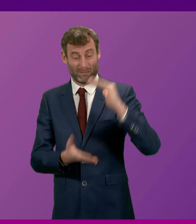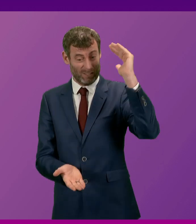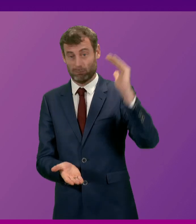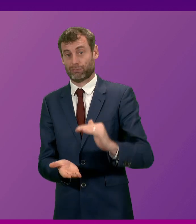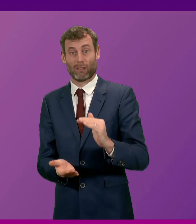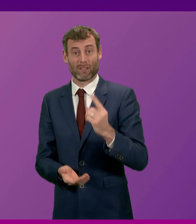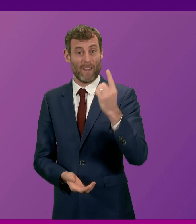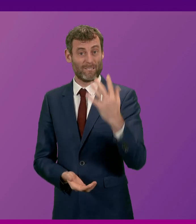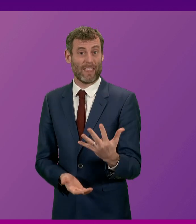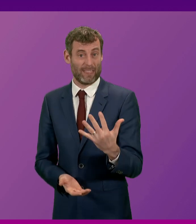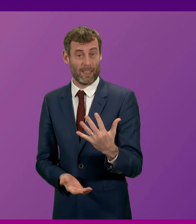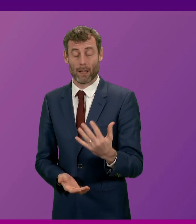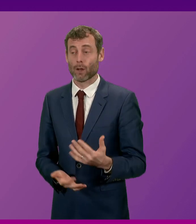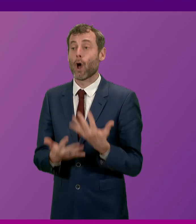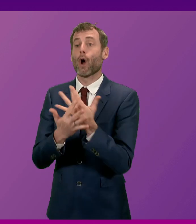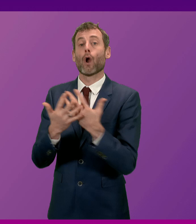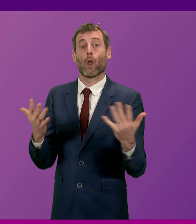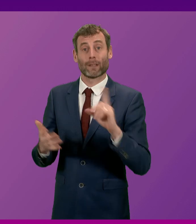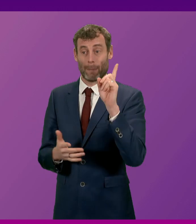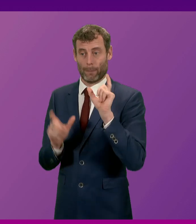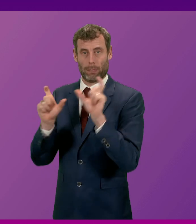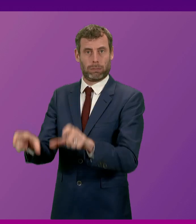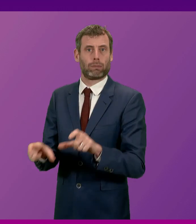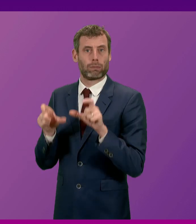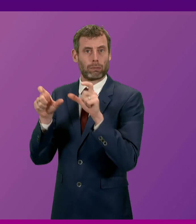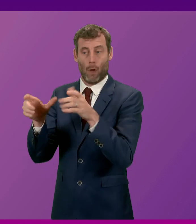discharge has cost the Scottish taxpayer more than £1 billion.